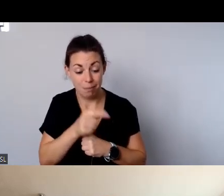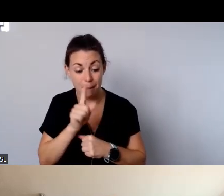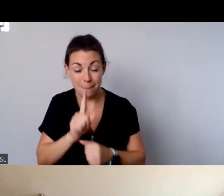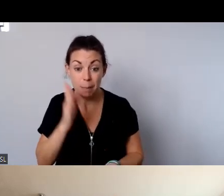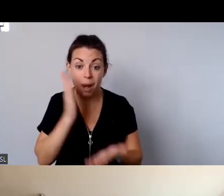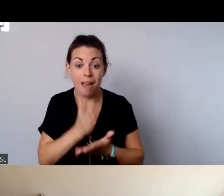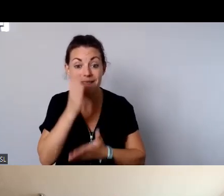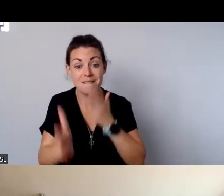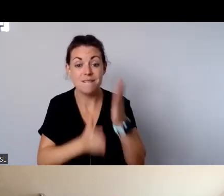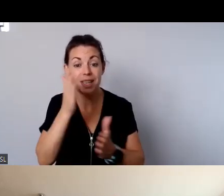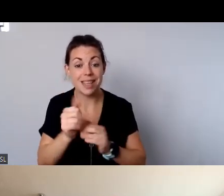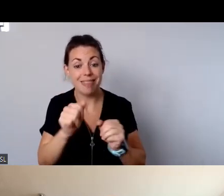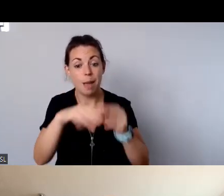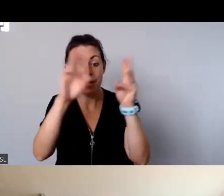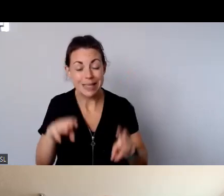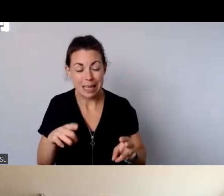of 2021 and 2022.